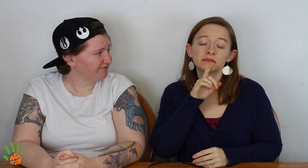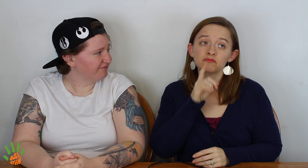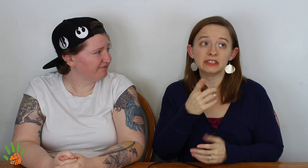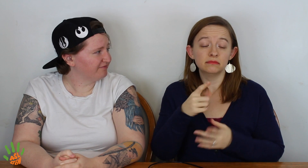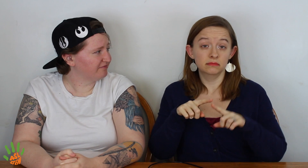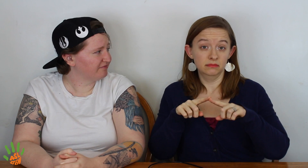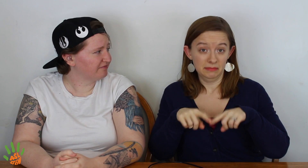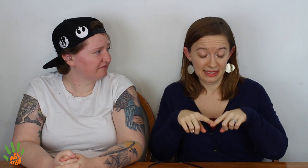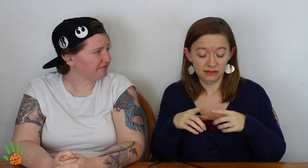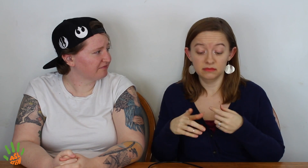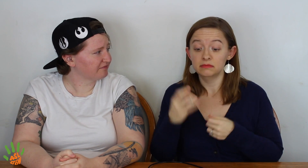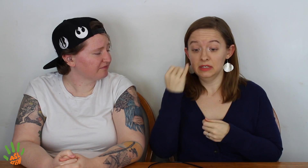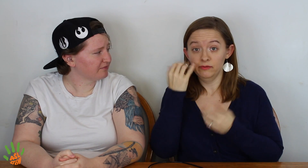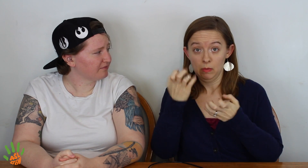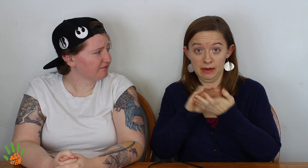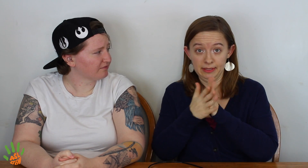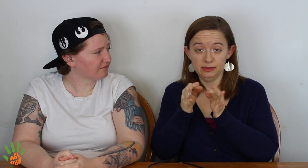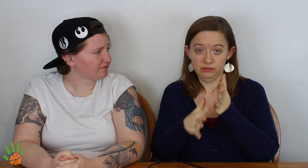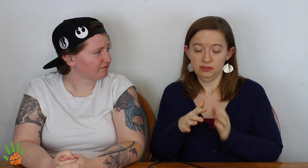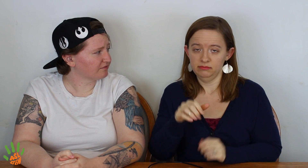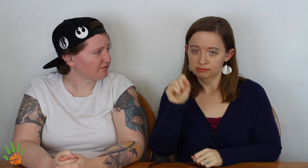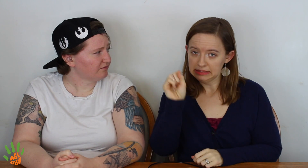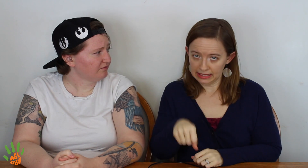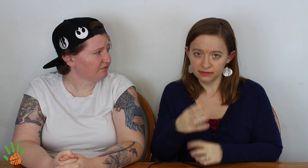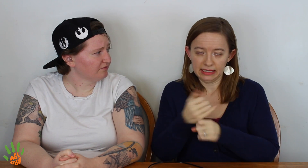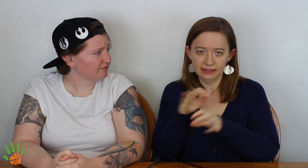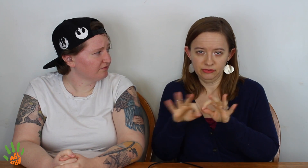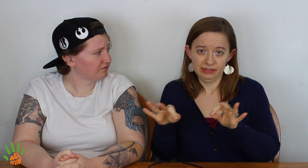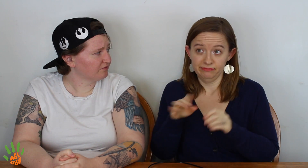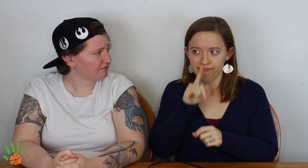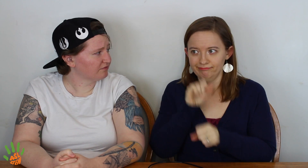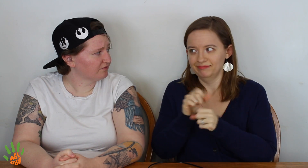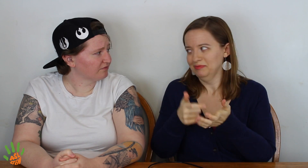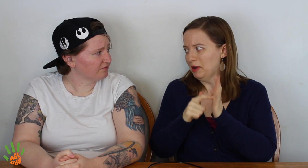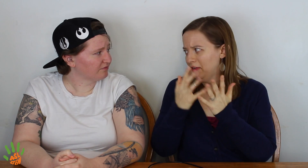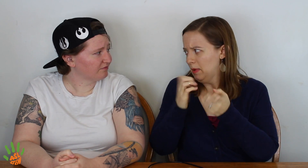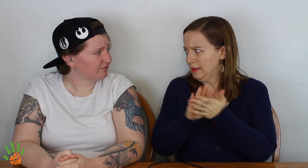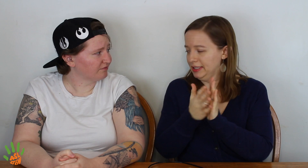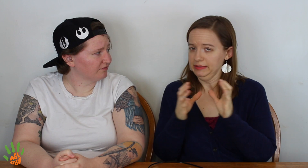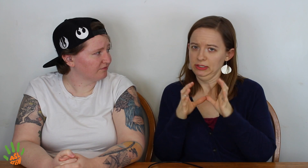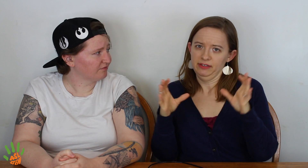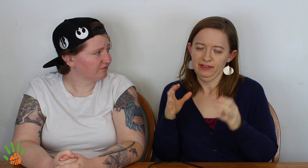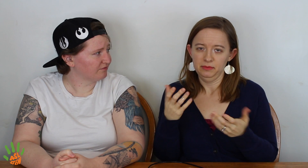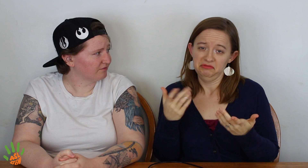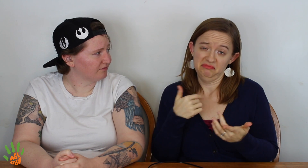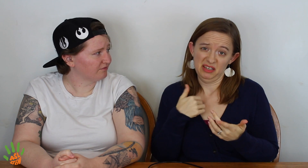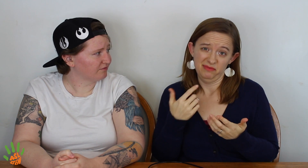Really, it depends. If you want to become an interpreter, then yes. Getting a degree is actually required if you want to become nationally certified.